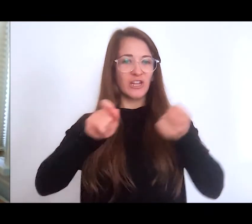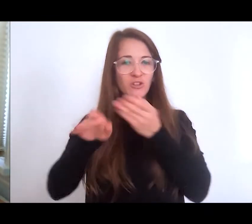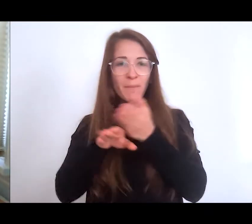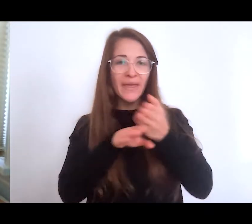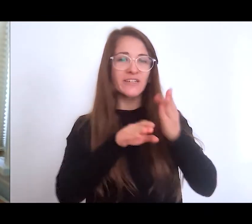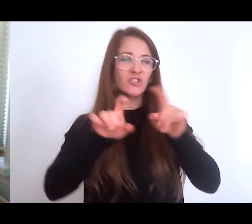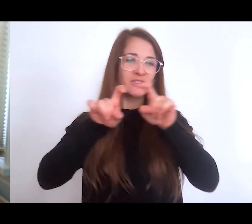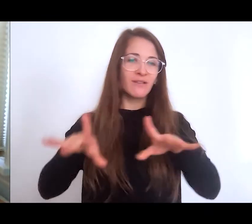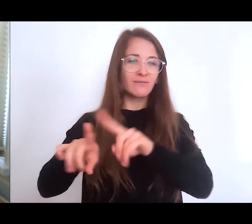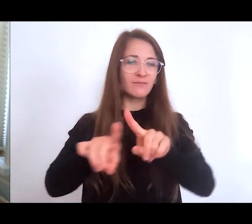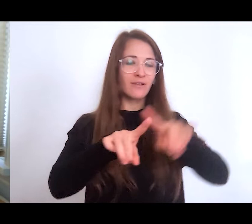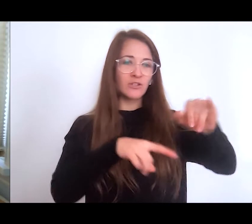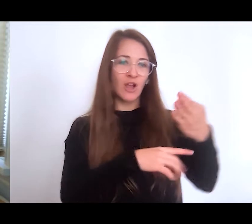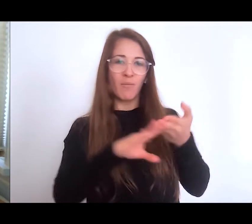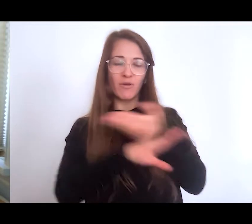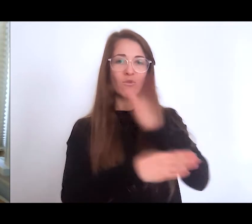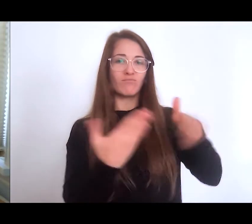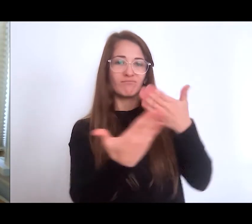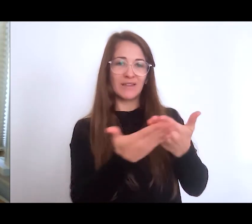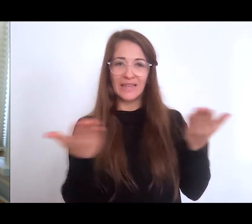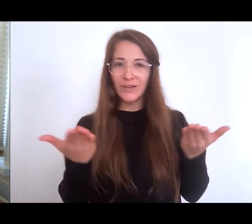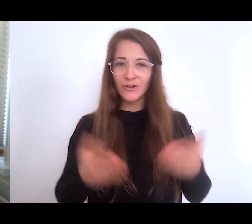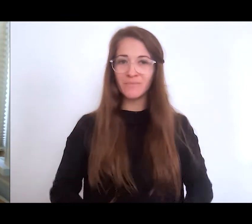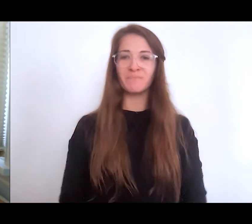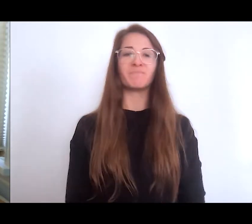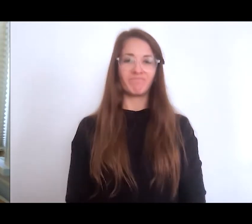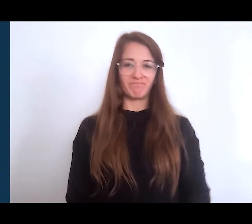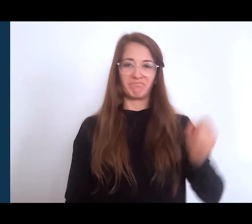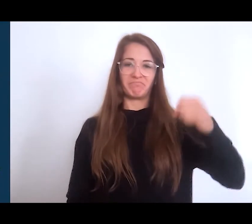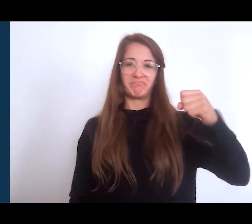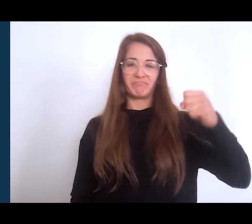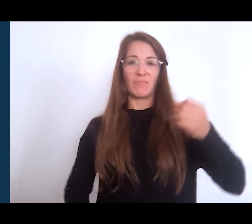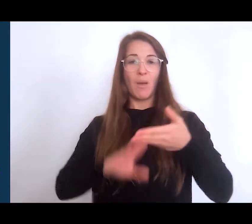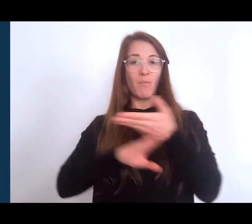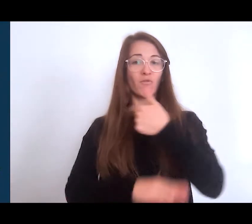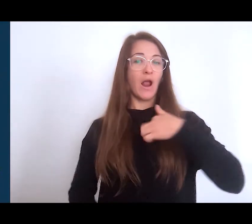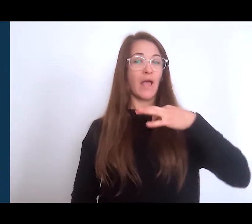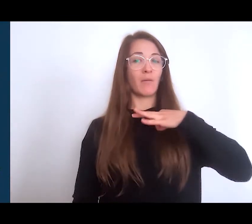WAY SWITCHING MAJORS, TESTING OUT DIFFERENT JOBS BEFORE YOU ENDED UP HERE? YES.